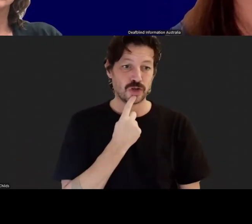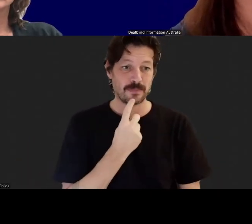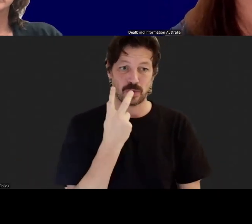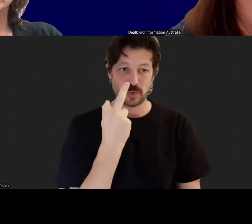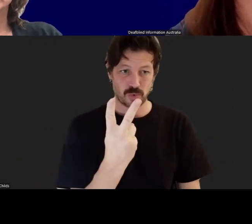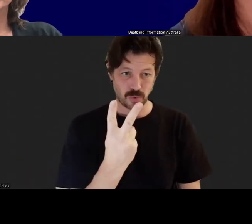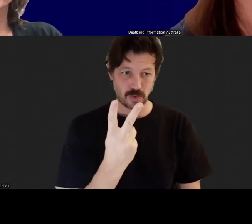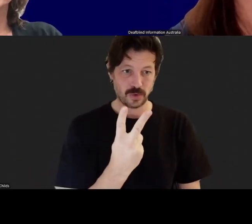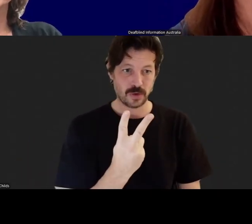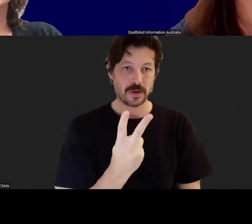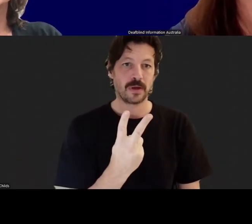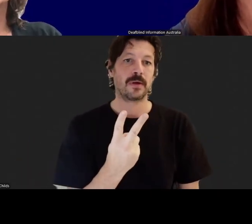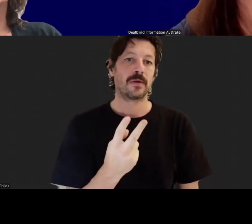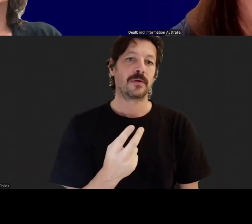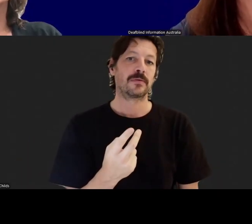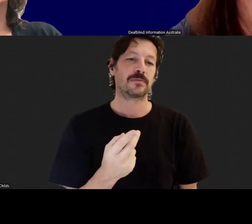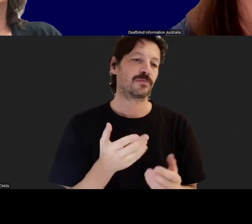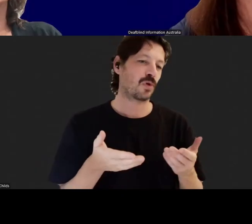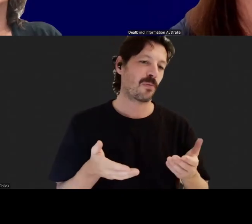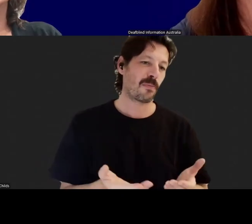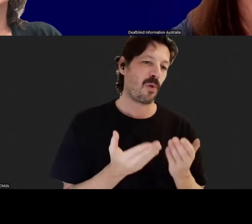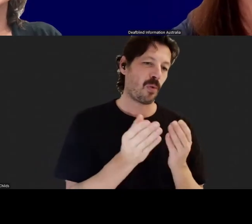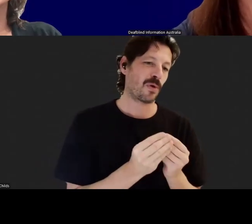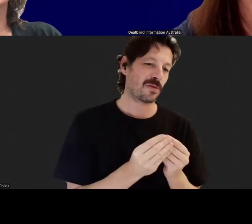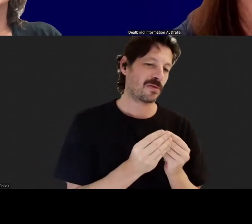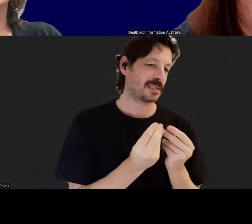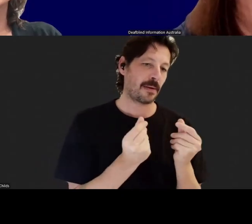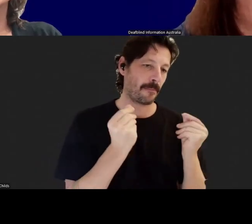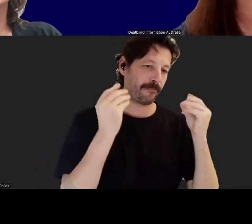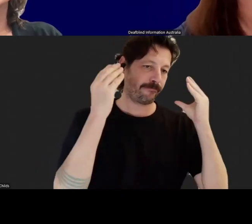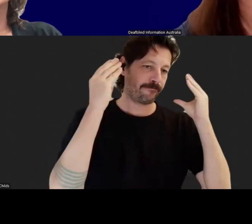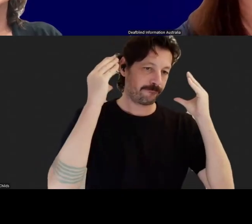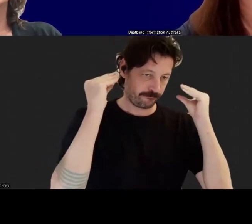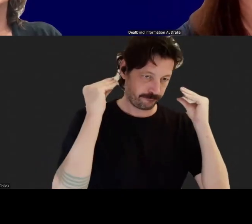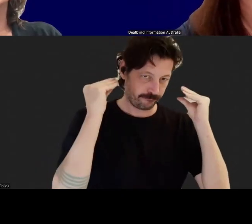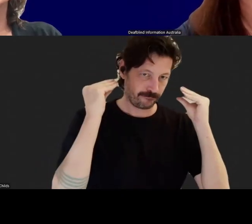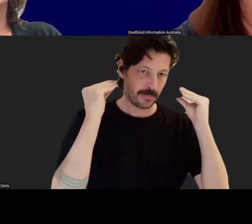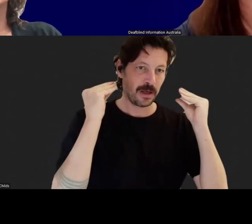probably born with a degree of hearing loss and then some time in their childhood,